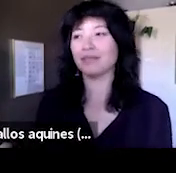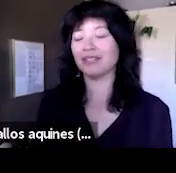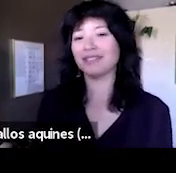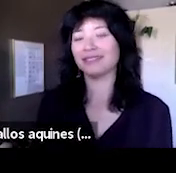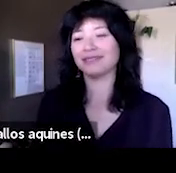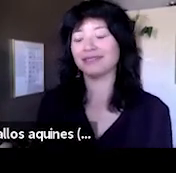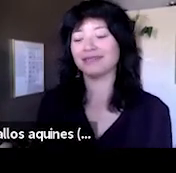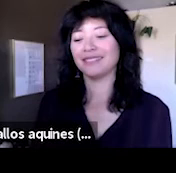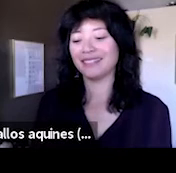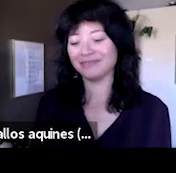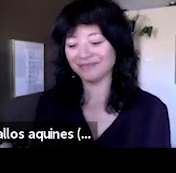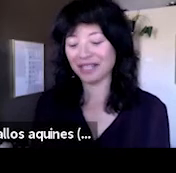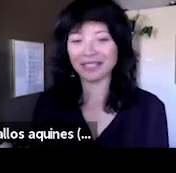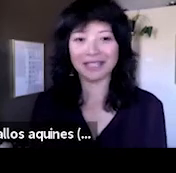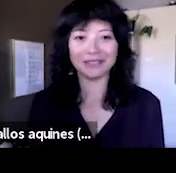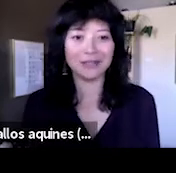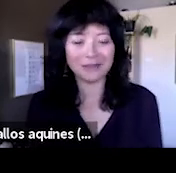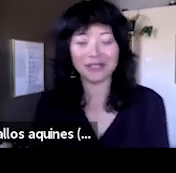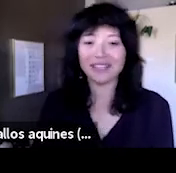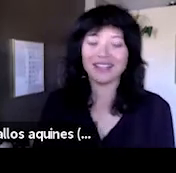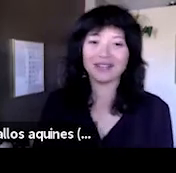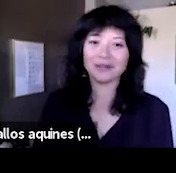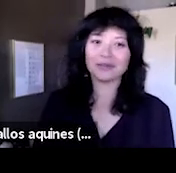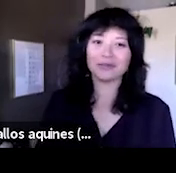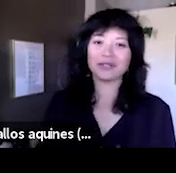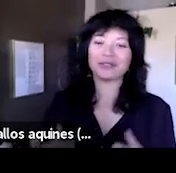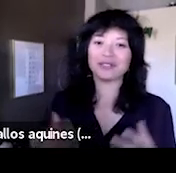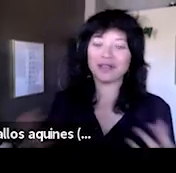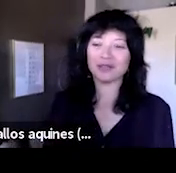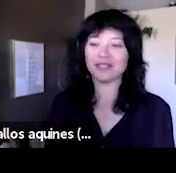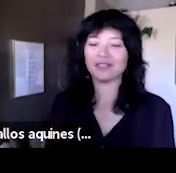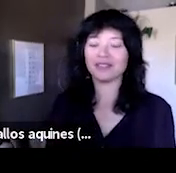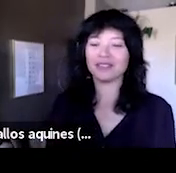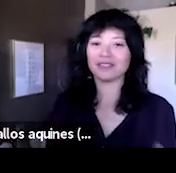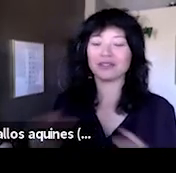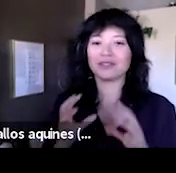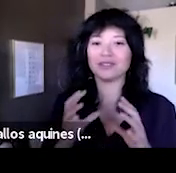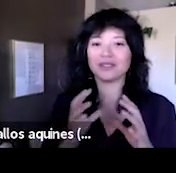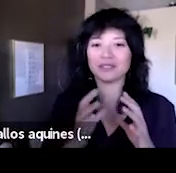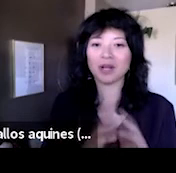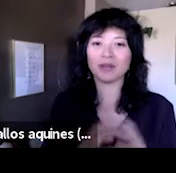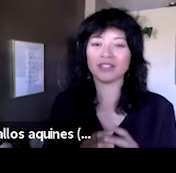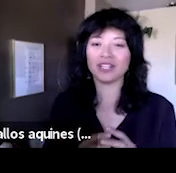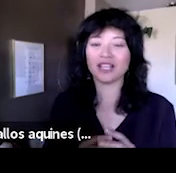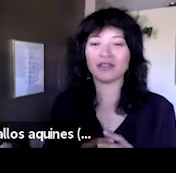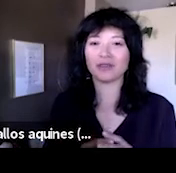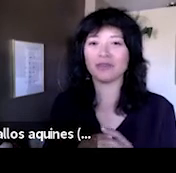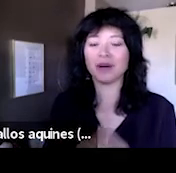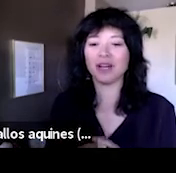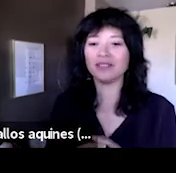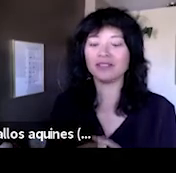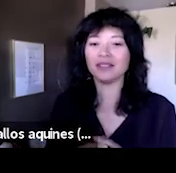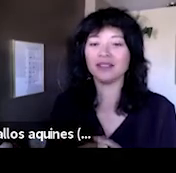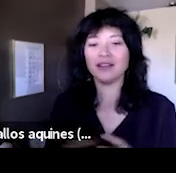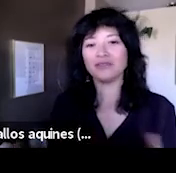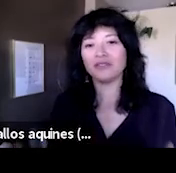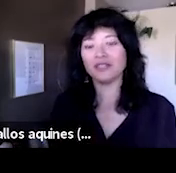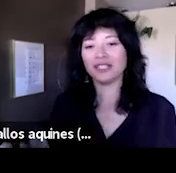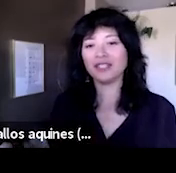let Allan do that. But we're developing certain small projects either through pods of affinity,